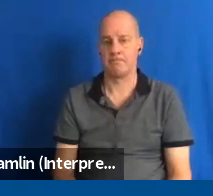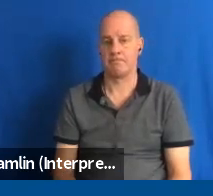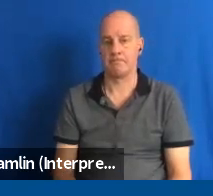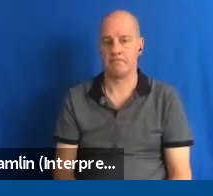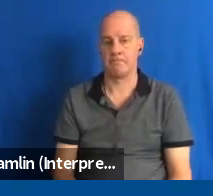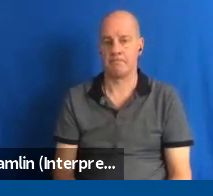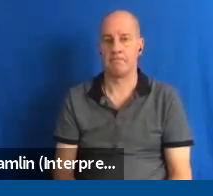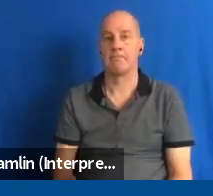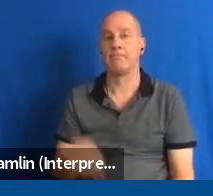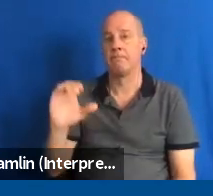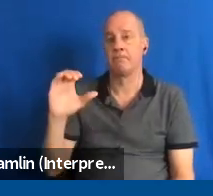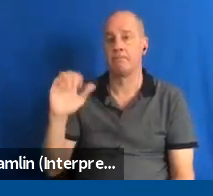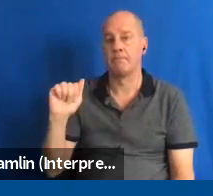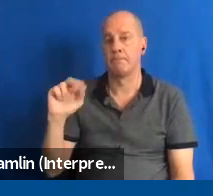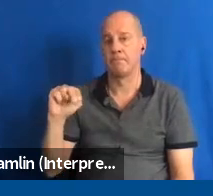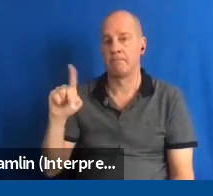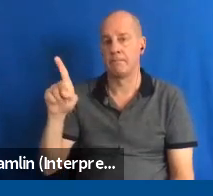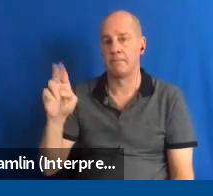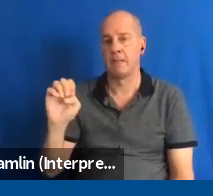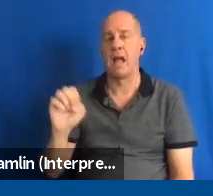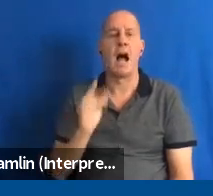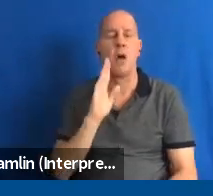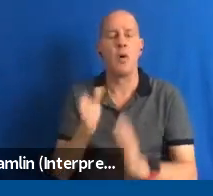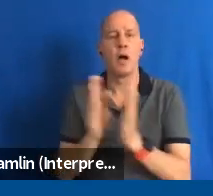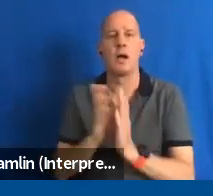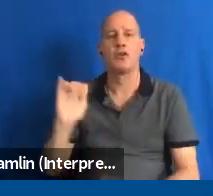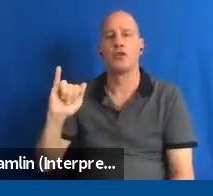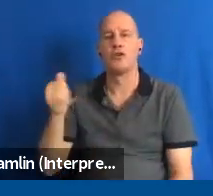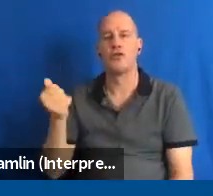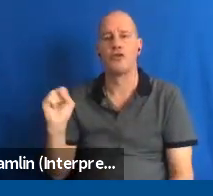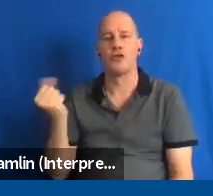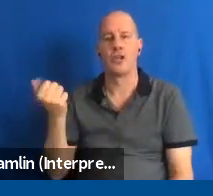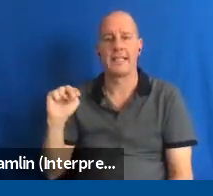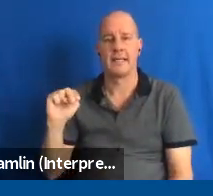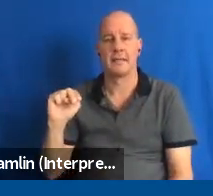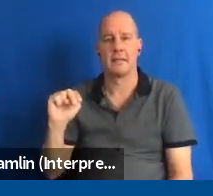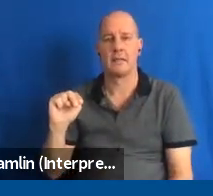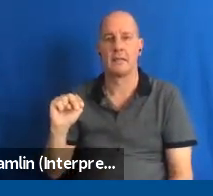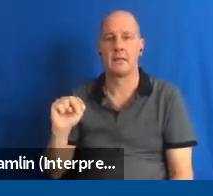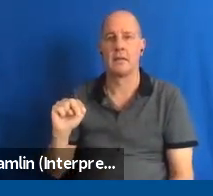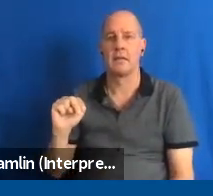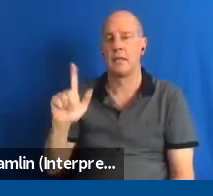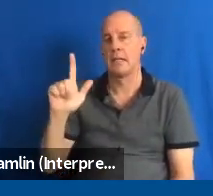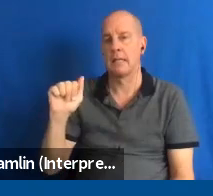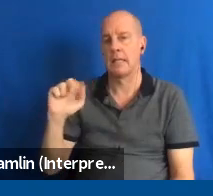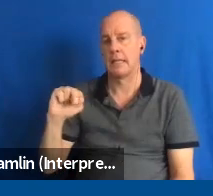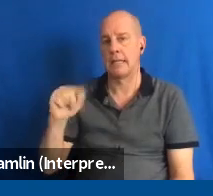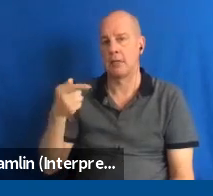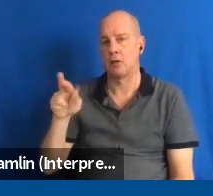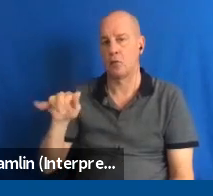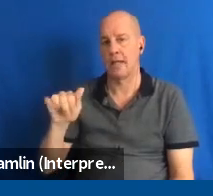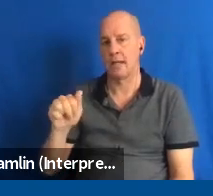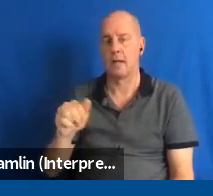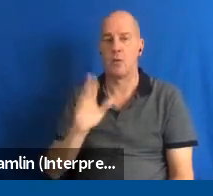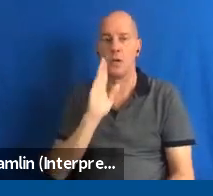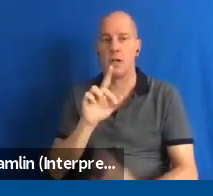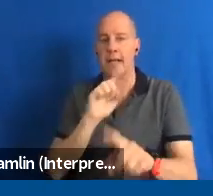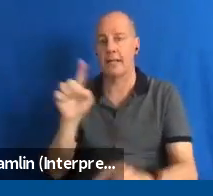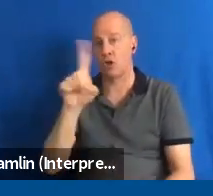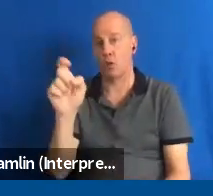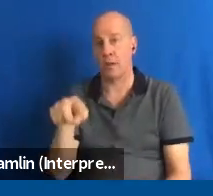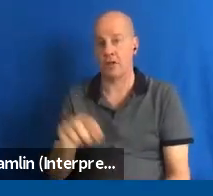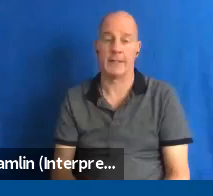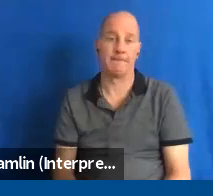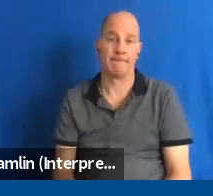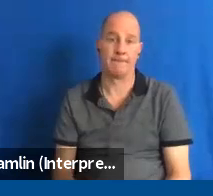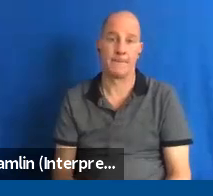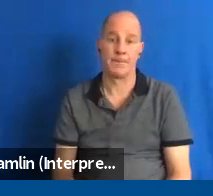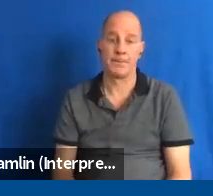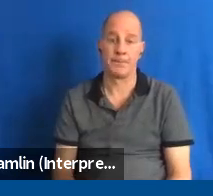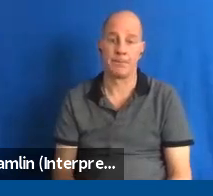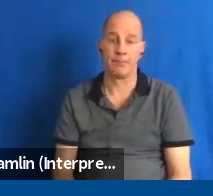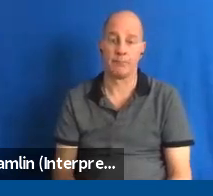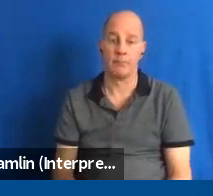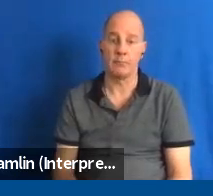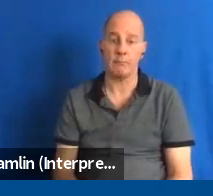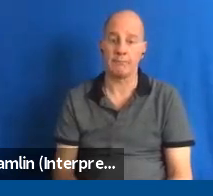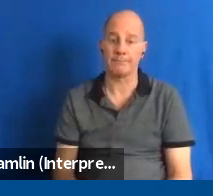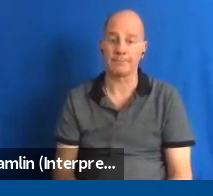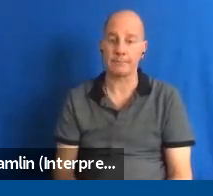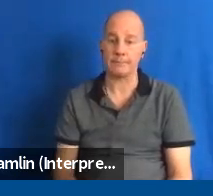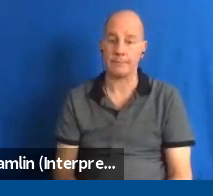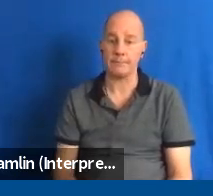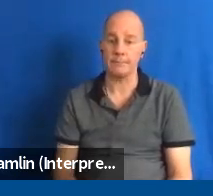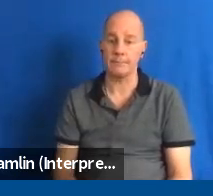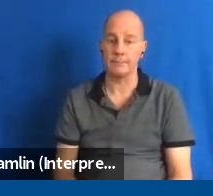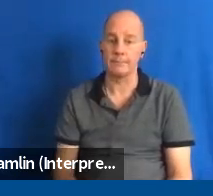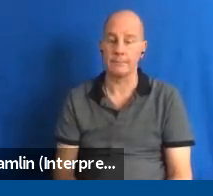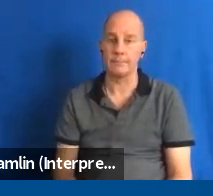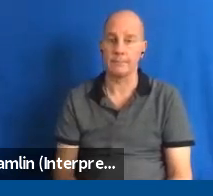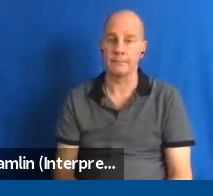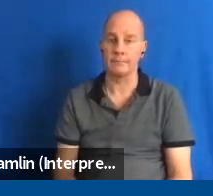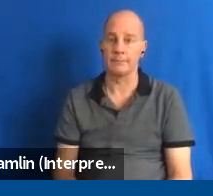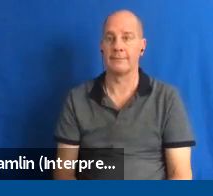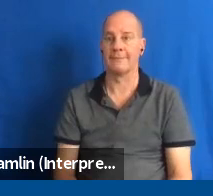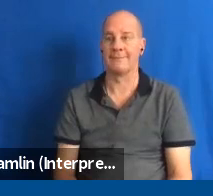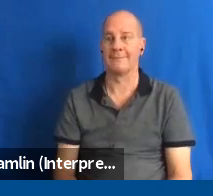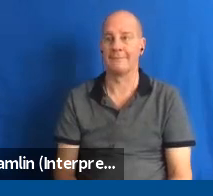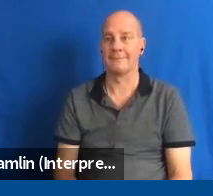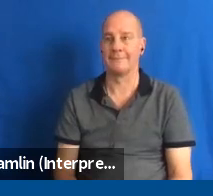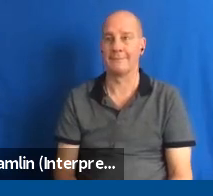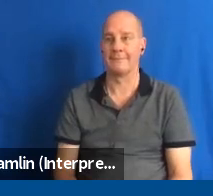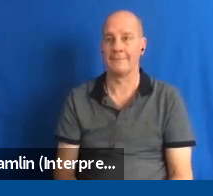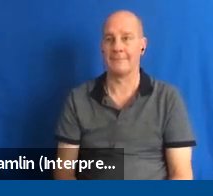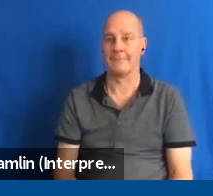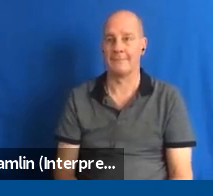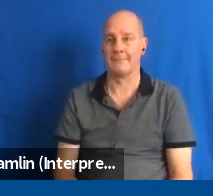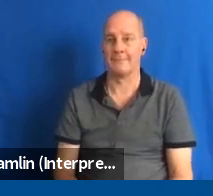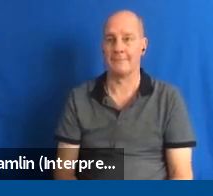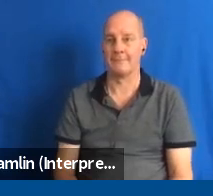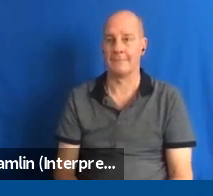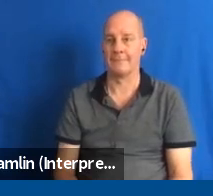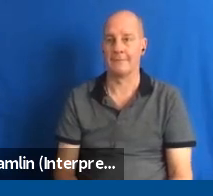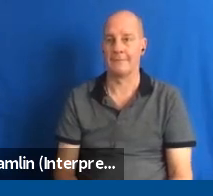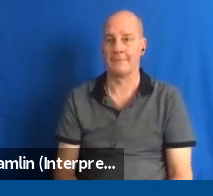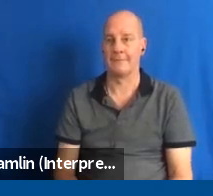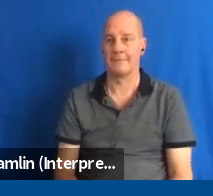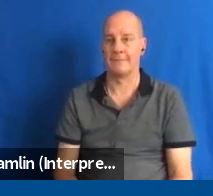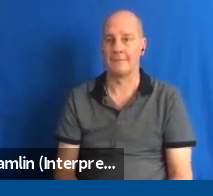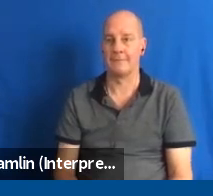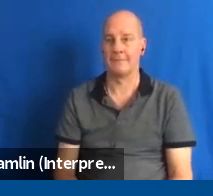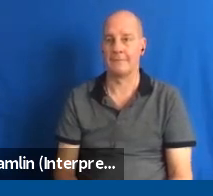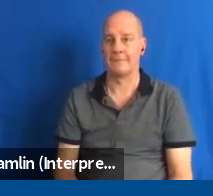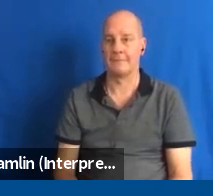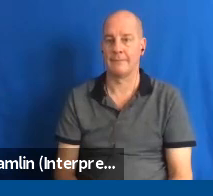This is Candice. I'm going to have Jason answer this question.